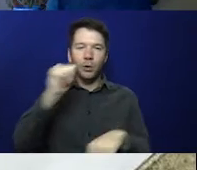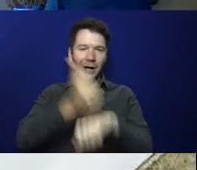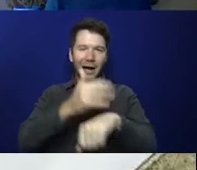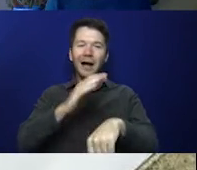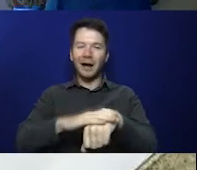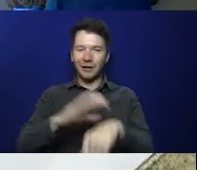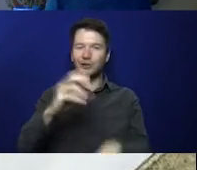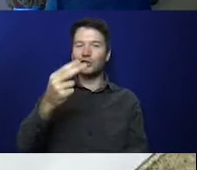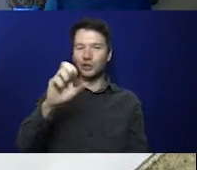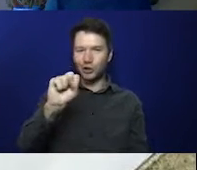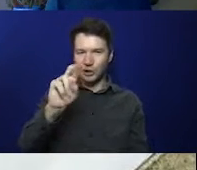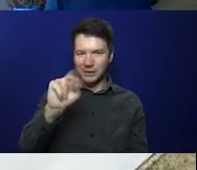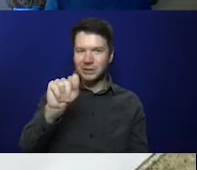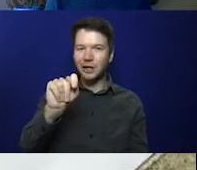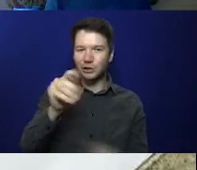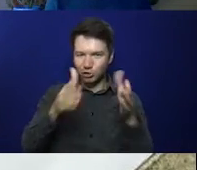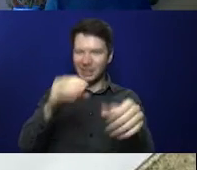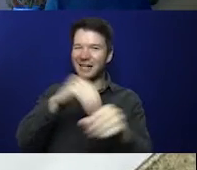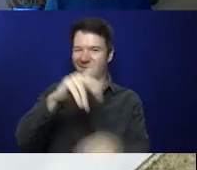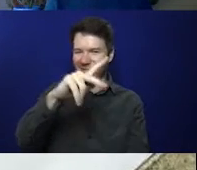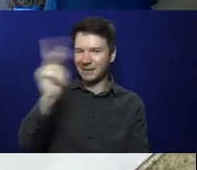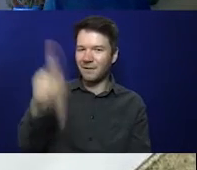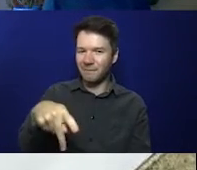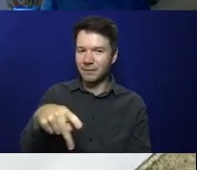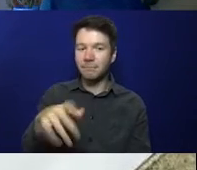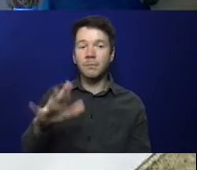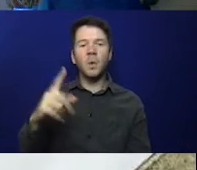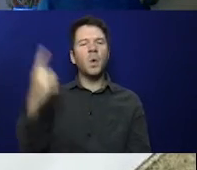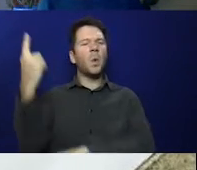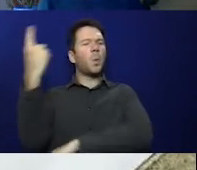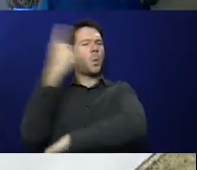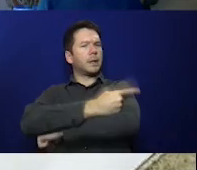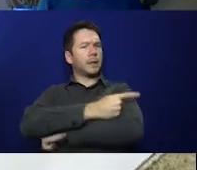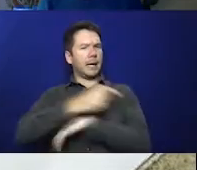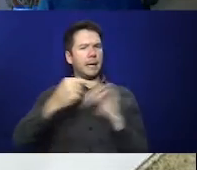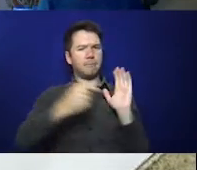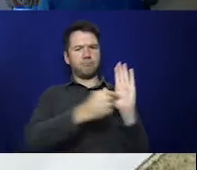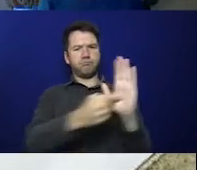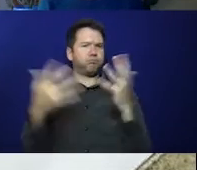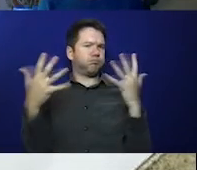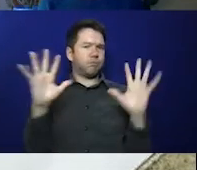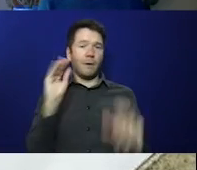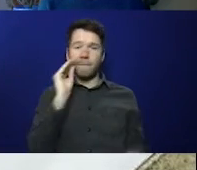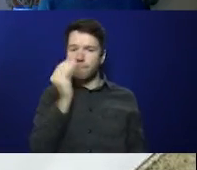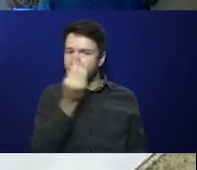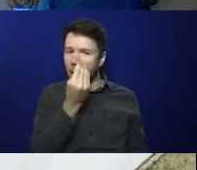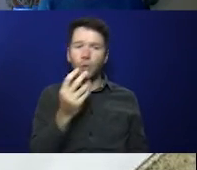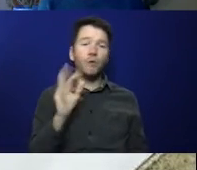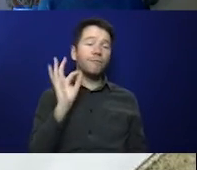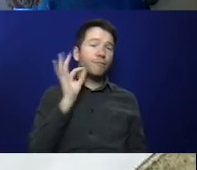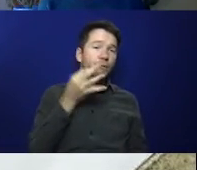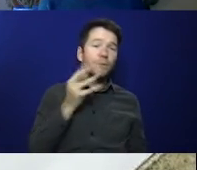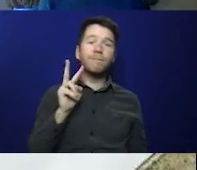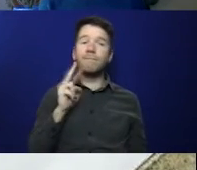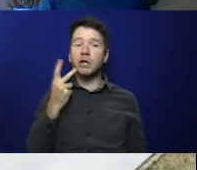on Chestnut Street in Philadelphia. It was a one-day exhibition featuring flowers, fruit, and vegetables.